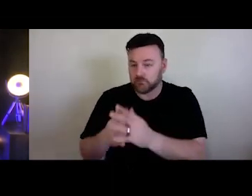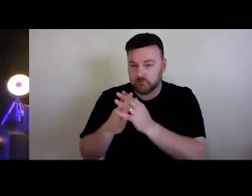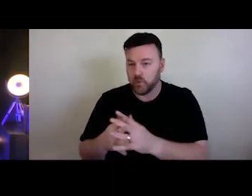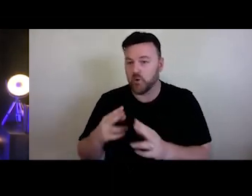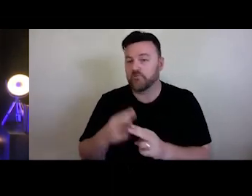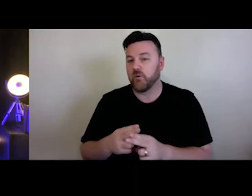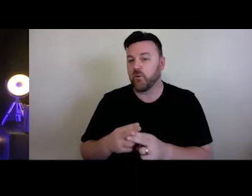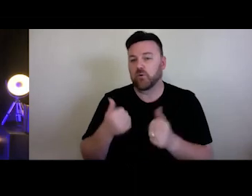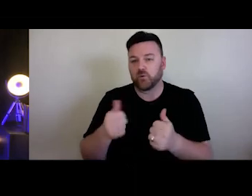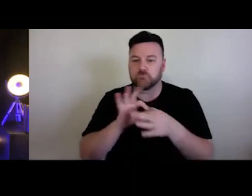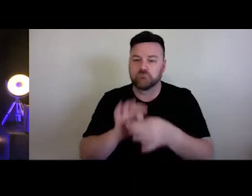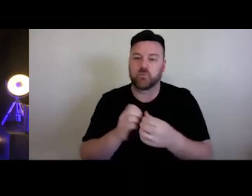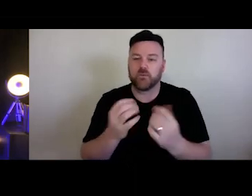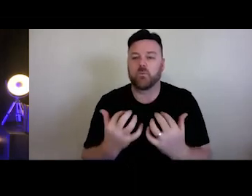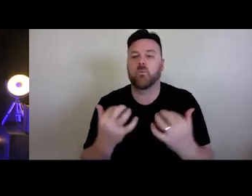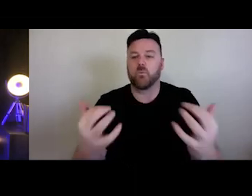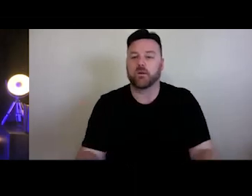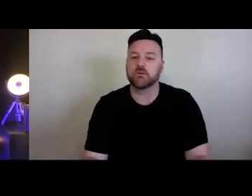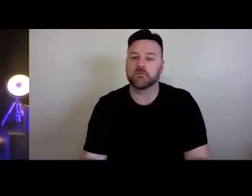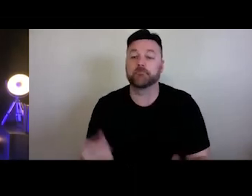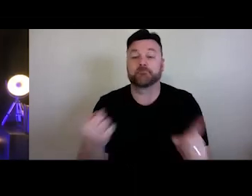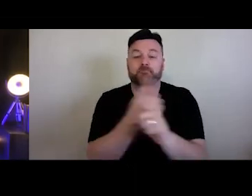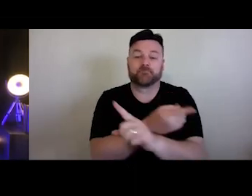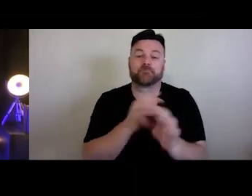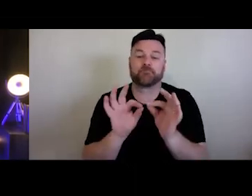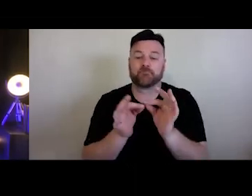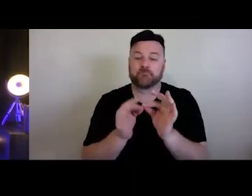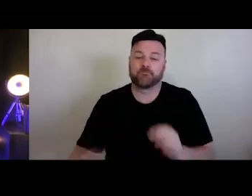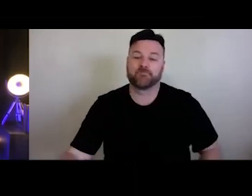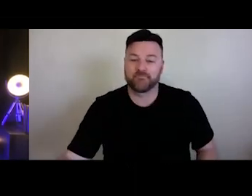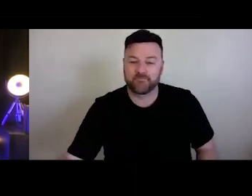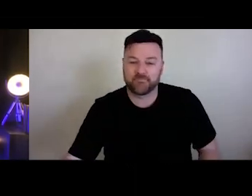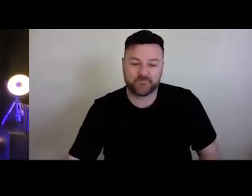that connection happening. Super important. And the last kind of tip